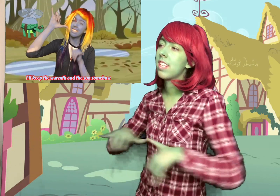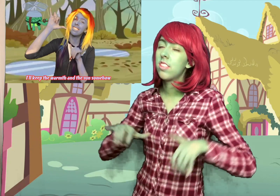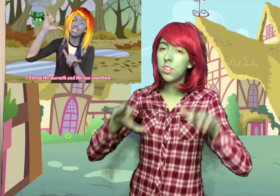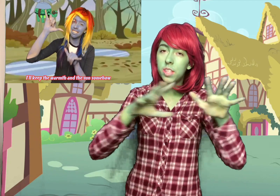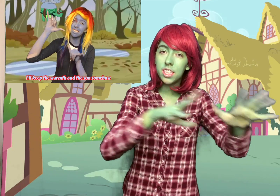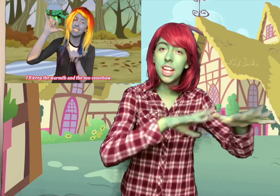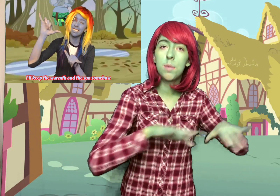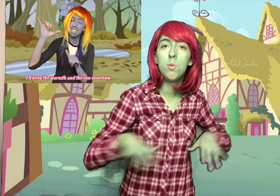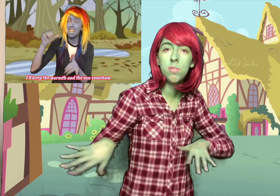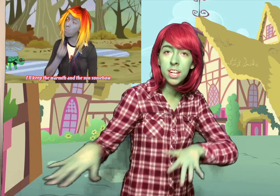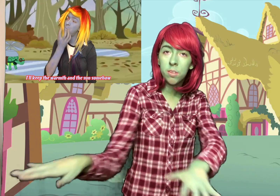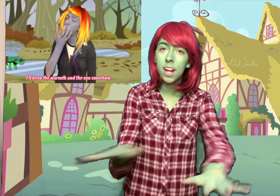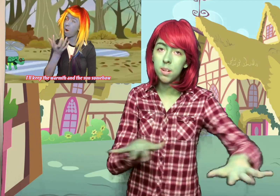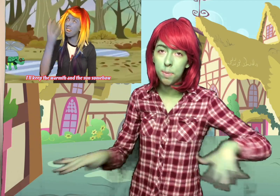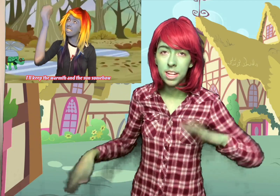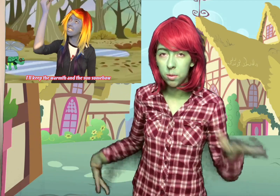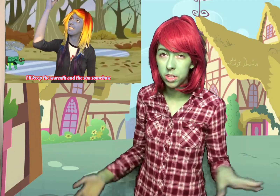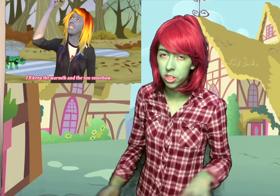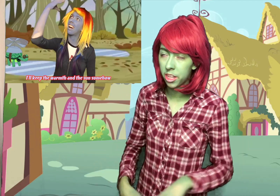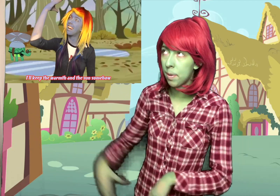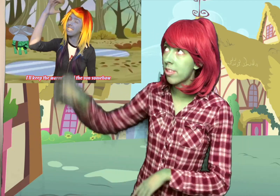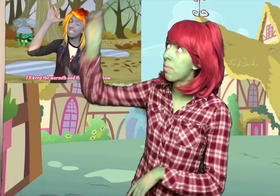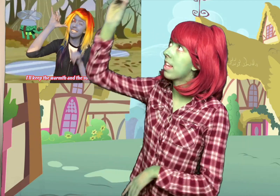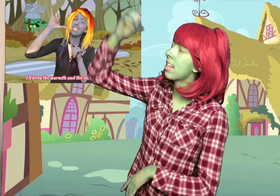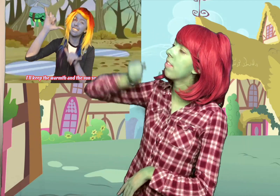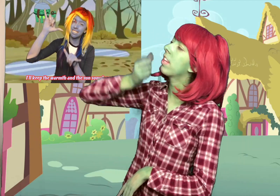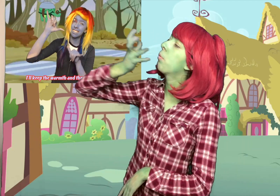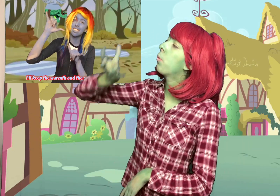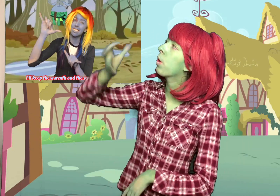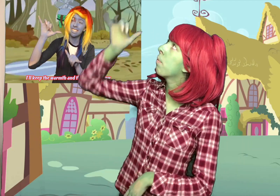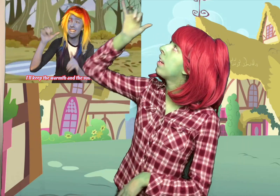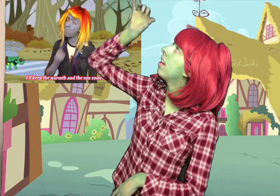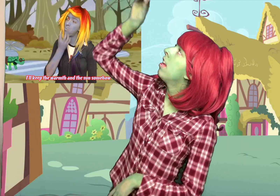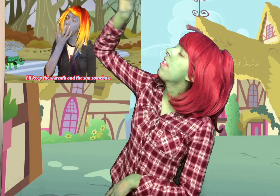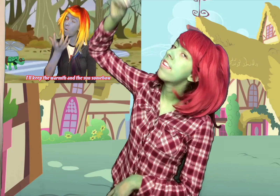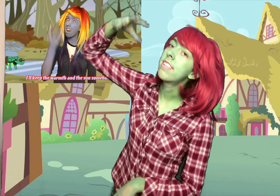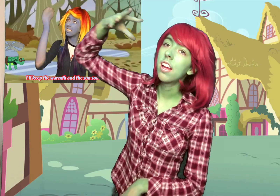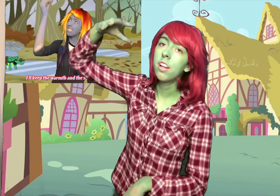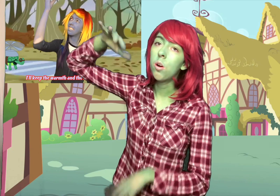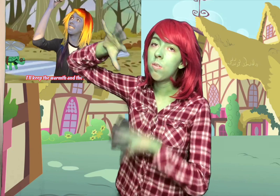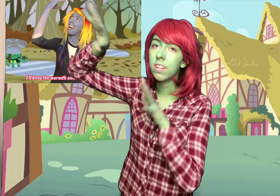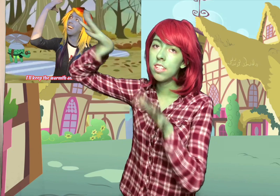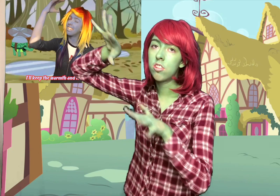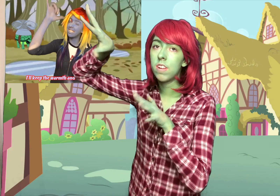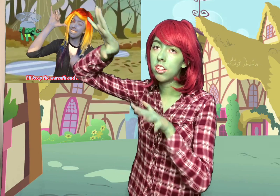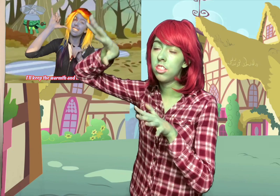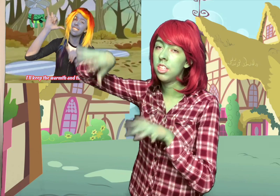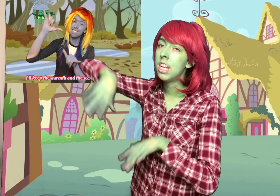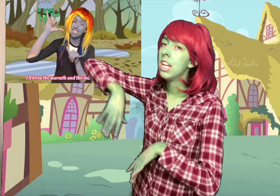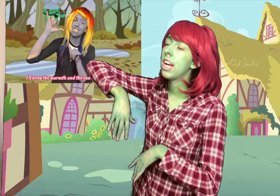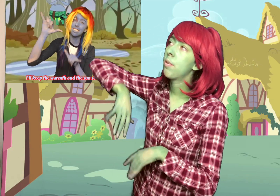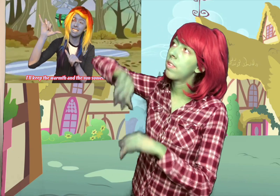sense you can like move it around depending on what you're talking about so because i have like warm and the sun over in this direction i was